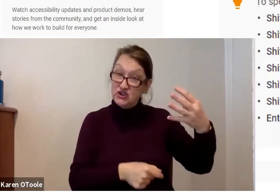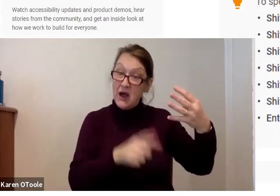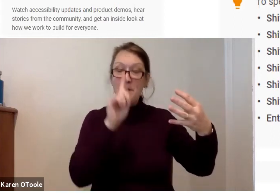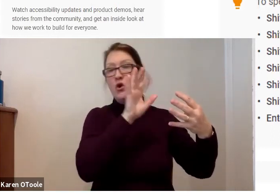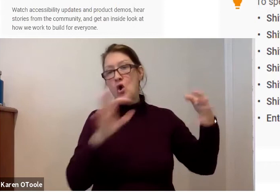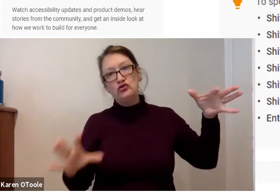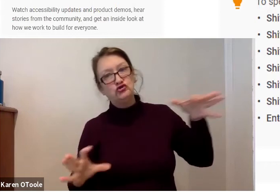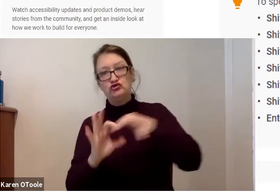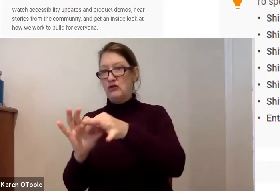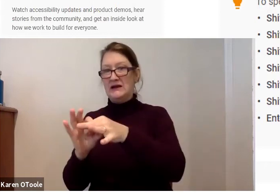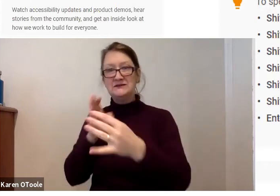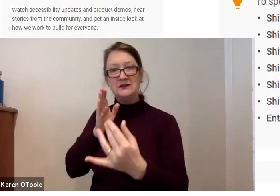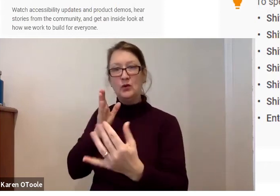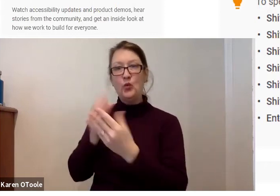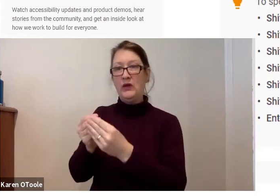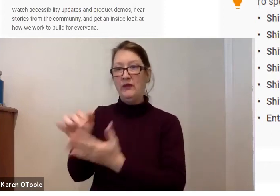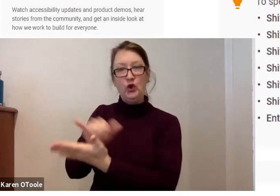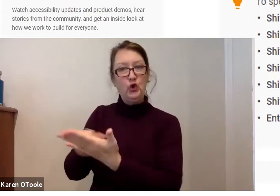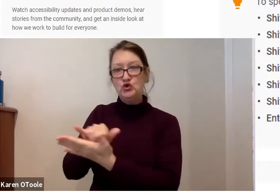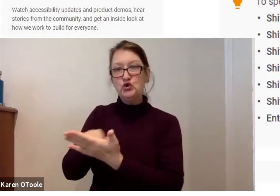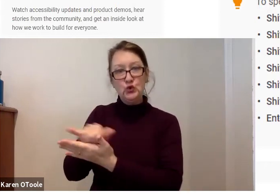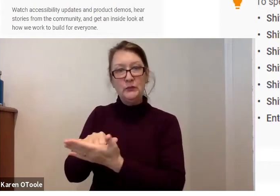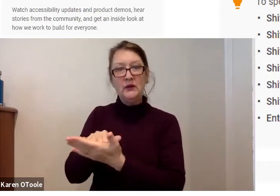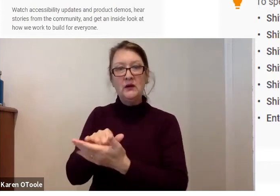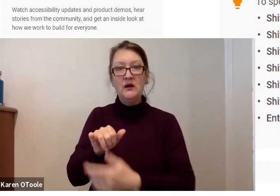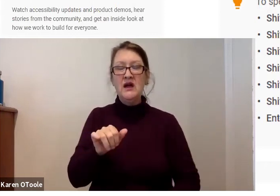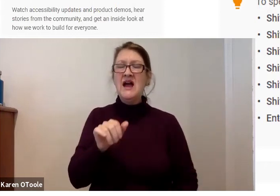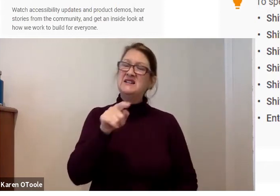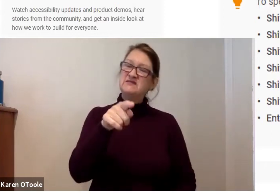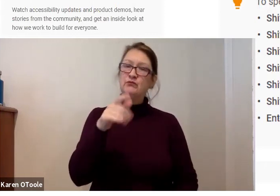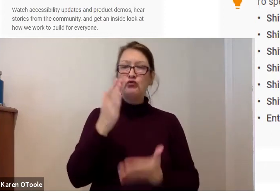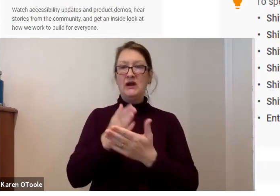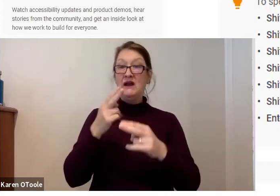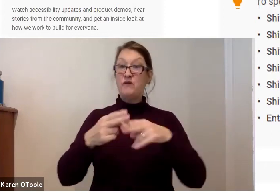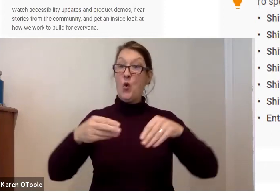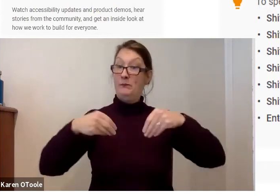It is the same as Facebook and is very corporate and clinical. They have their own agenda.